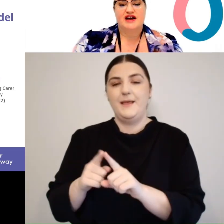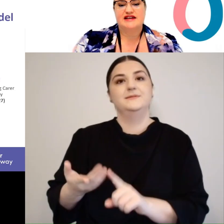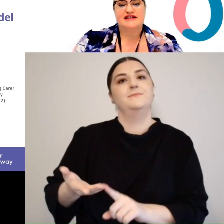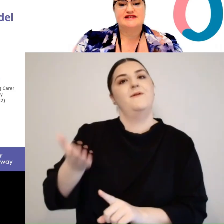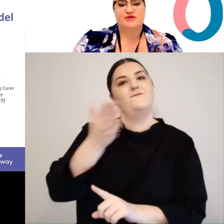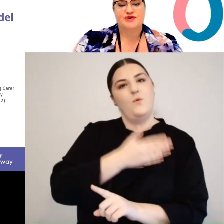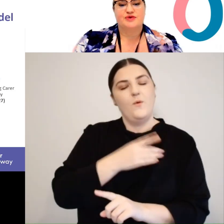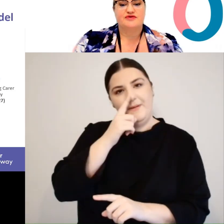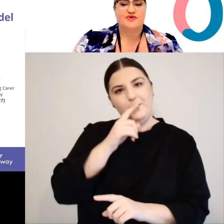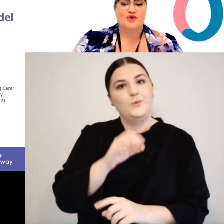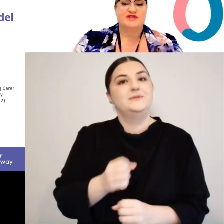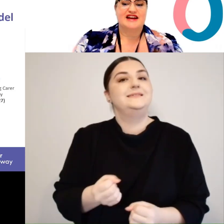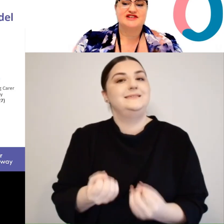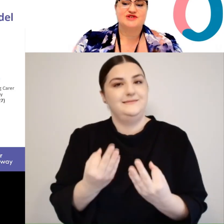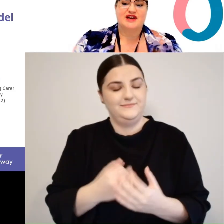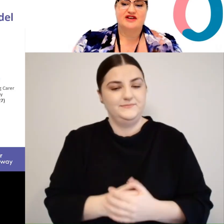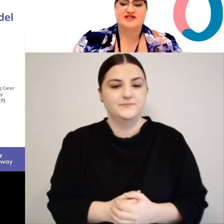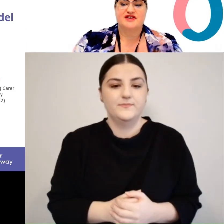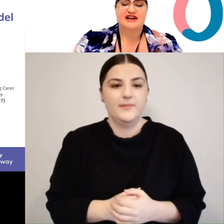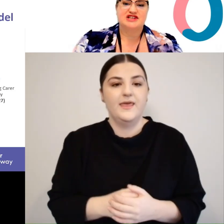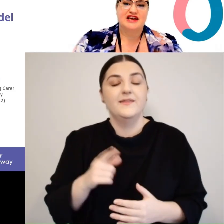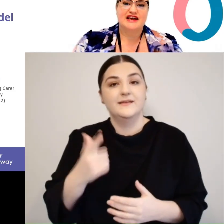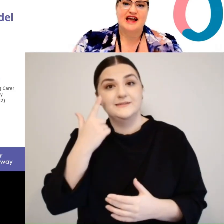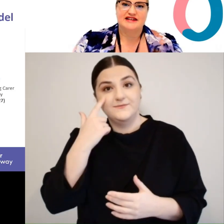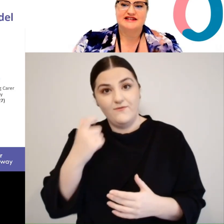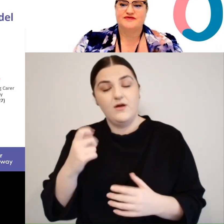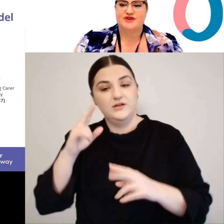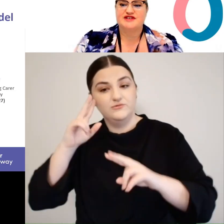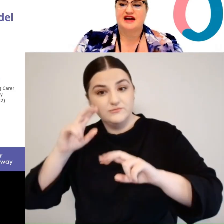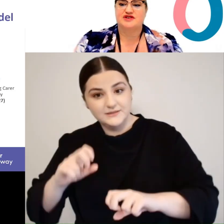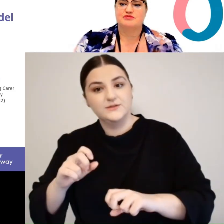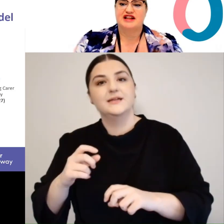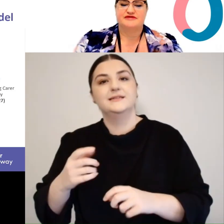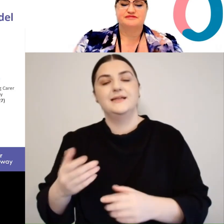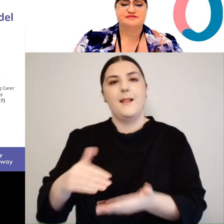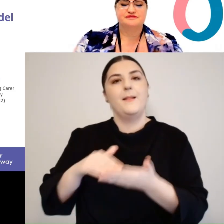These findings also informed the National Carers Strategy and its First Action Plan.